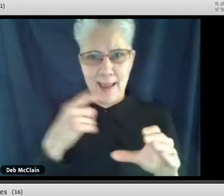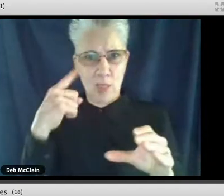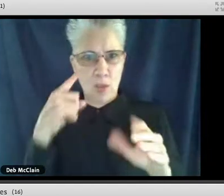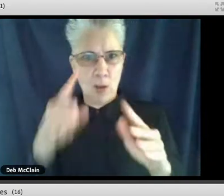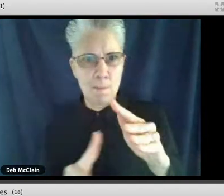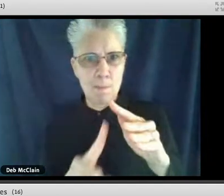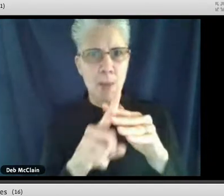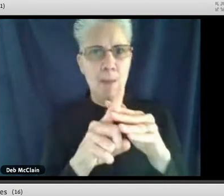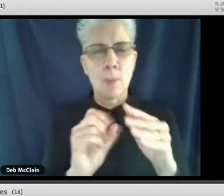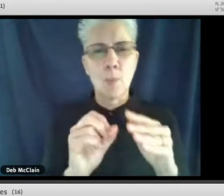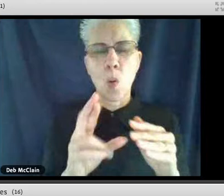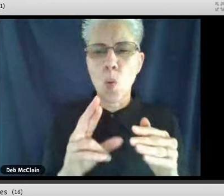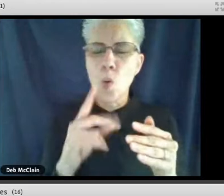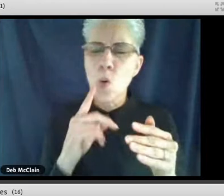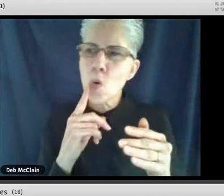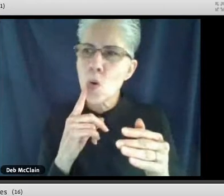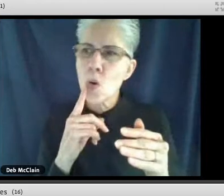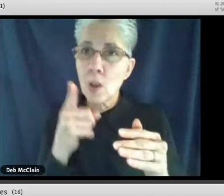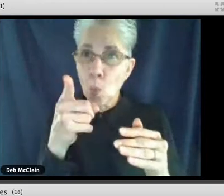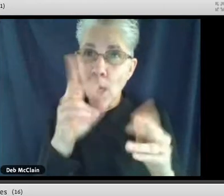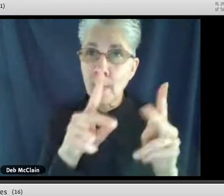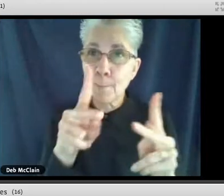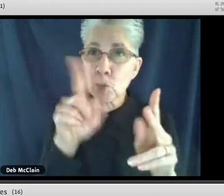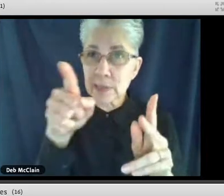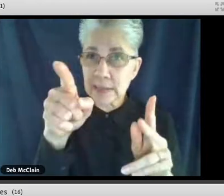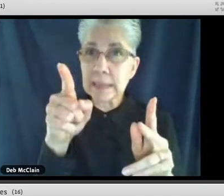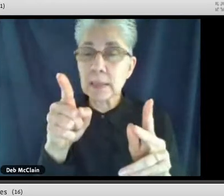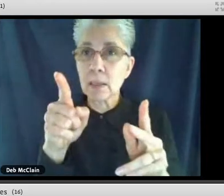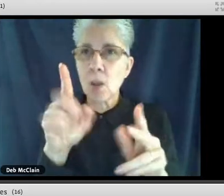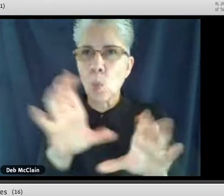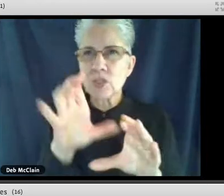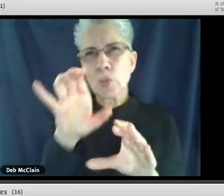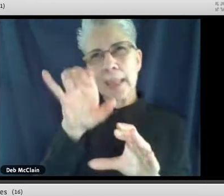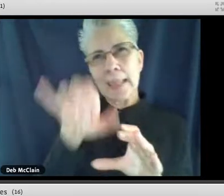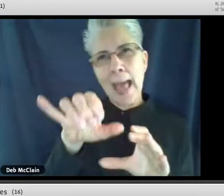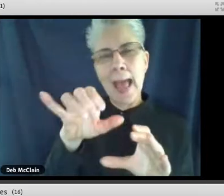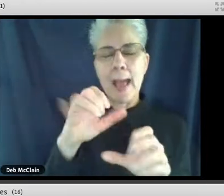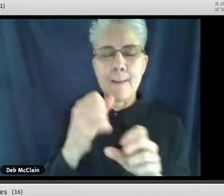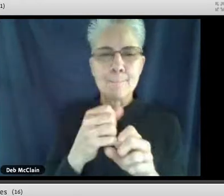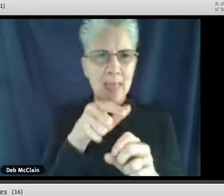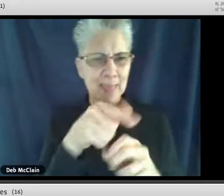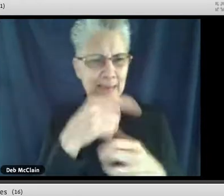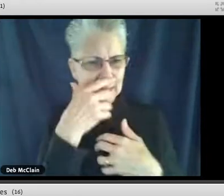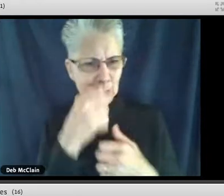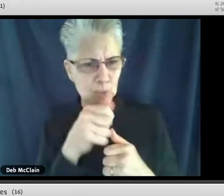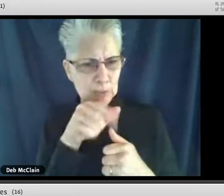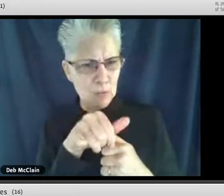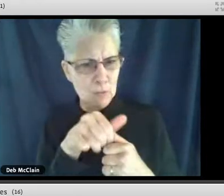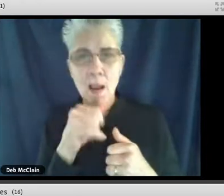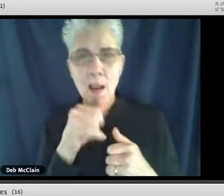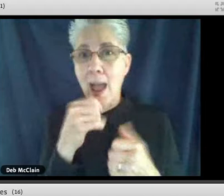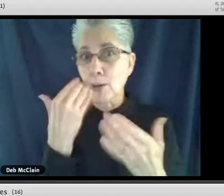or one of the people in the study was doing this and it made this interesting kind of... I don't quite know what to do with that information.